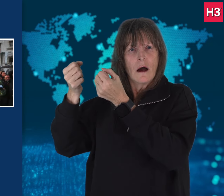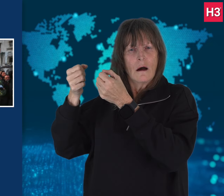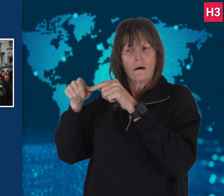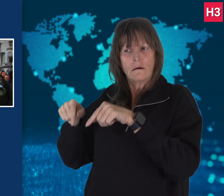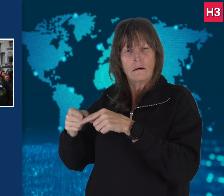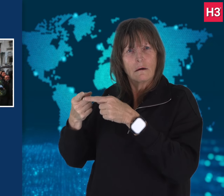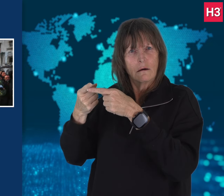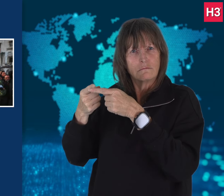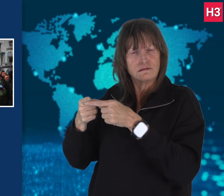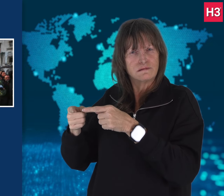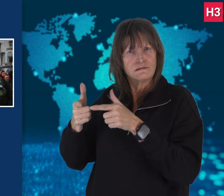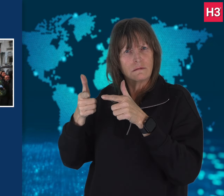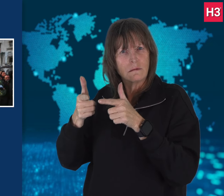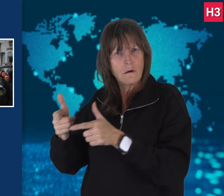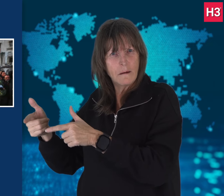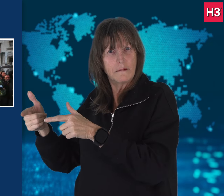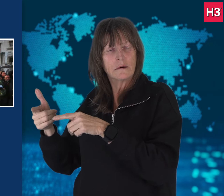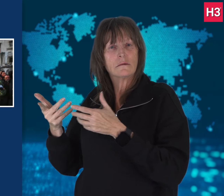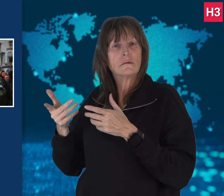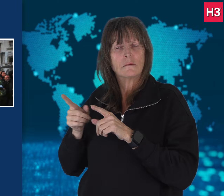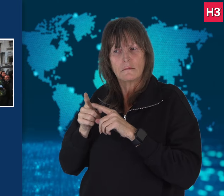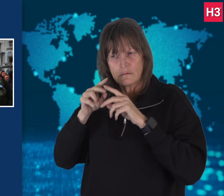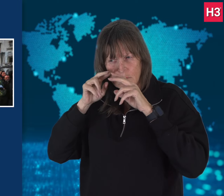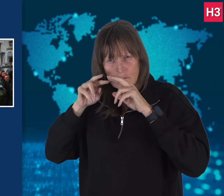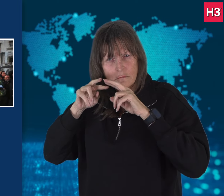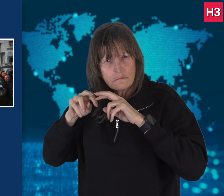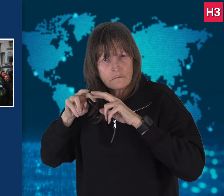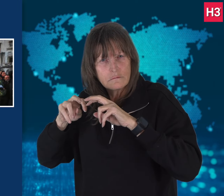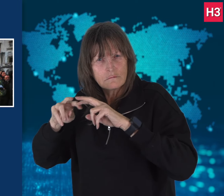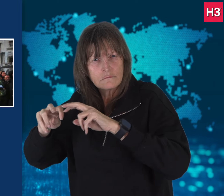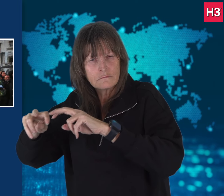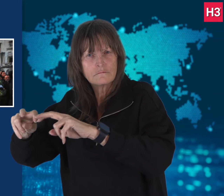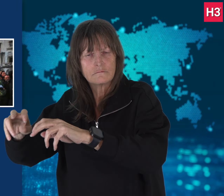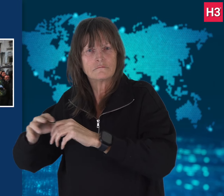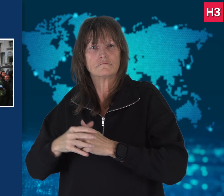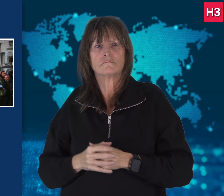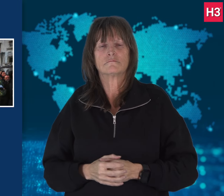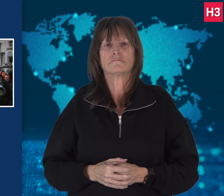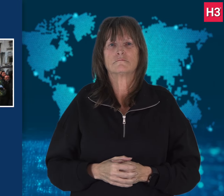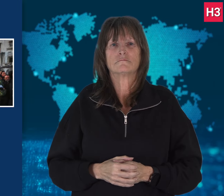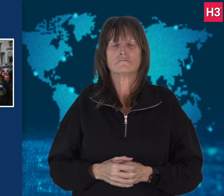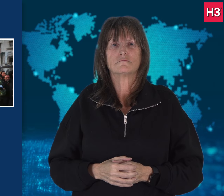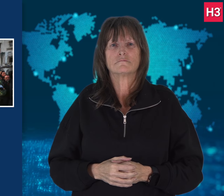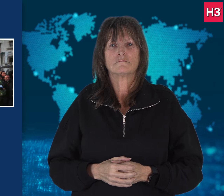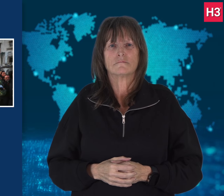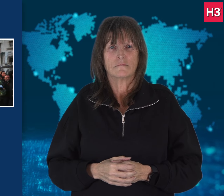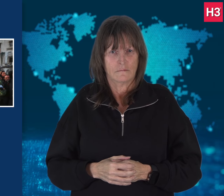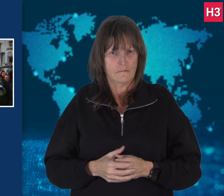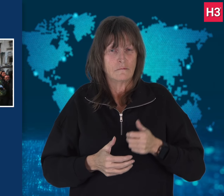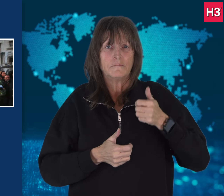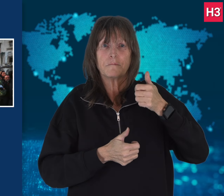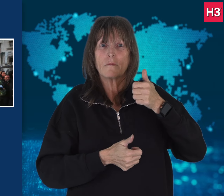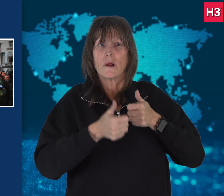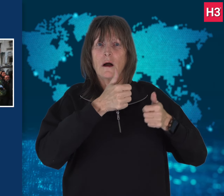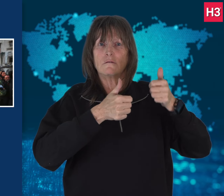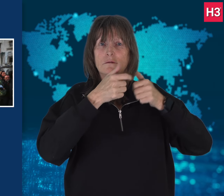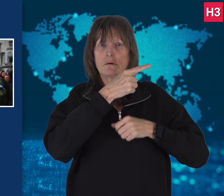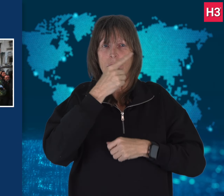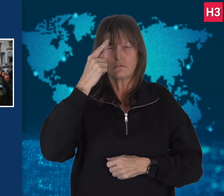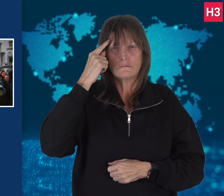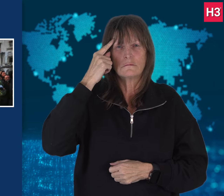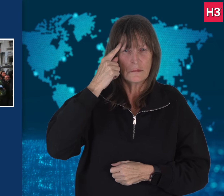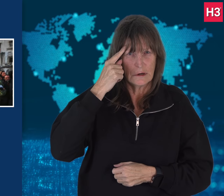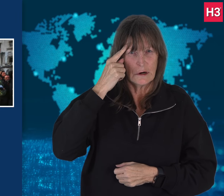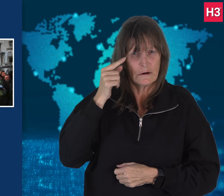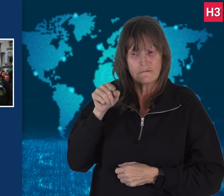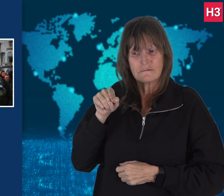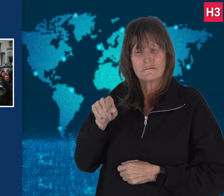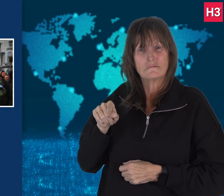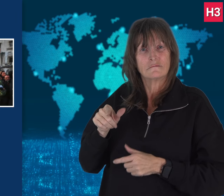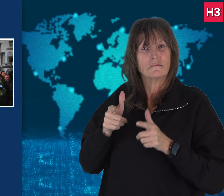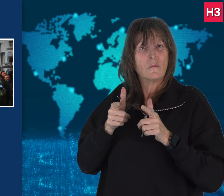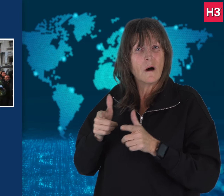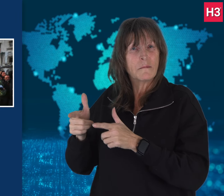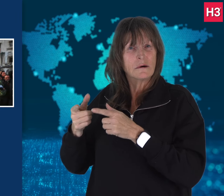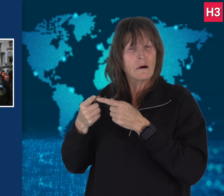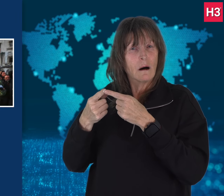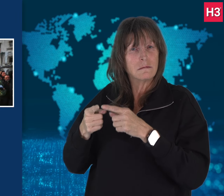during an investigation. Officials believe the weapons were meant